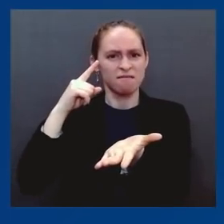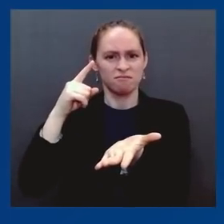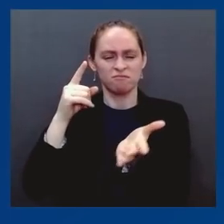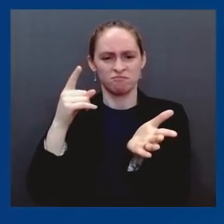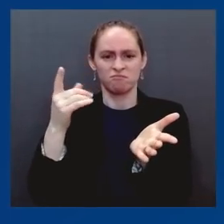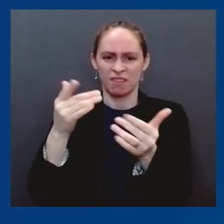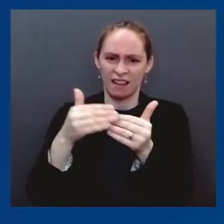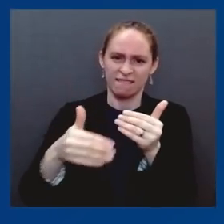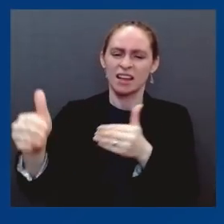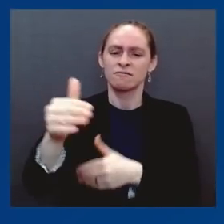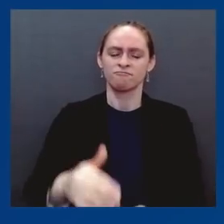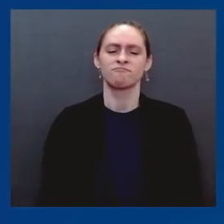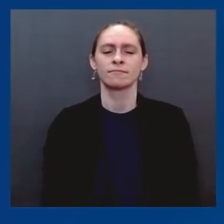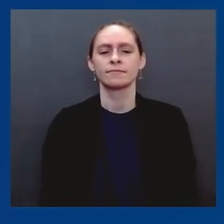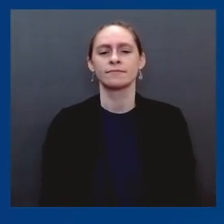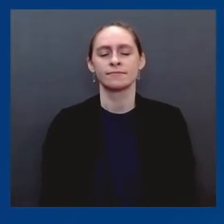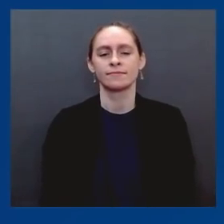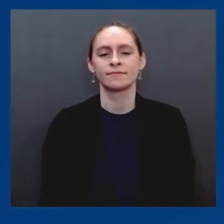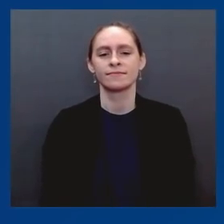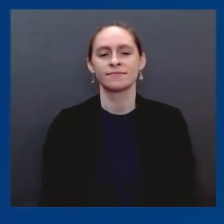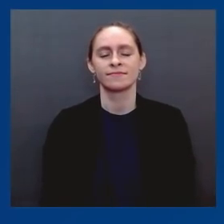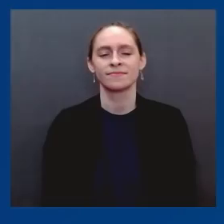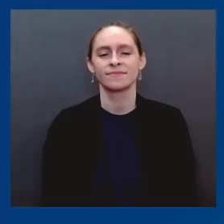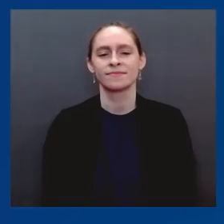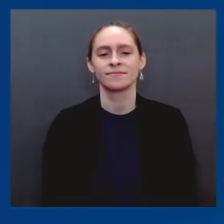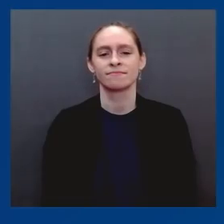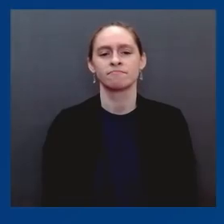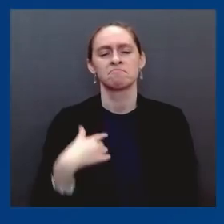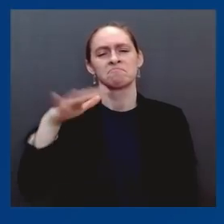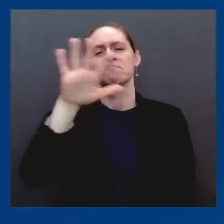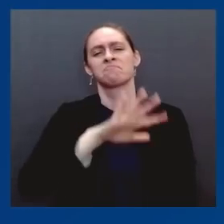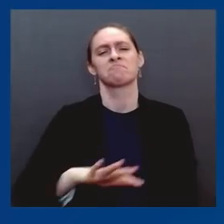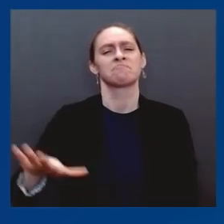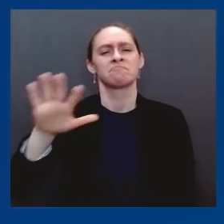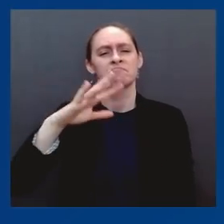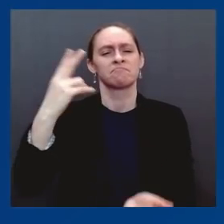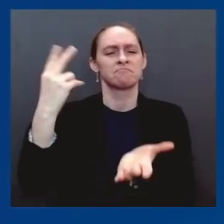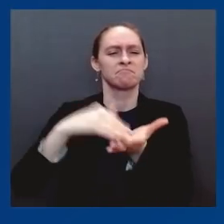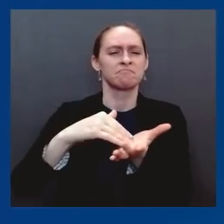and thousands of ambulances, ventilators, and other critical supplies.